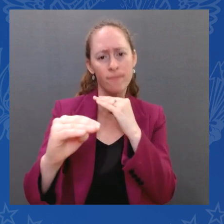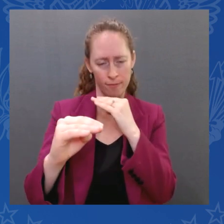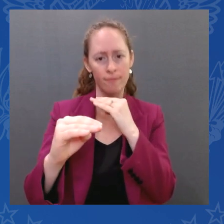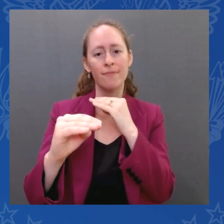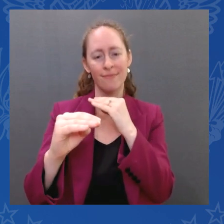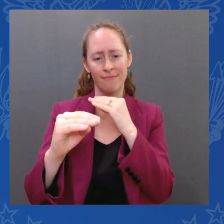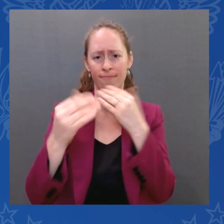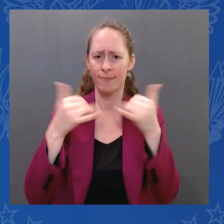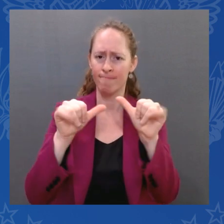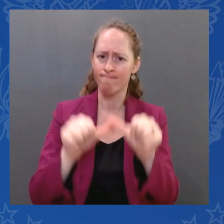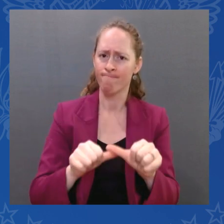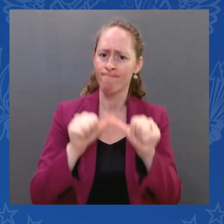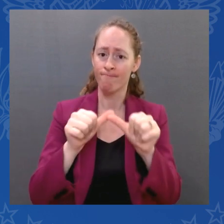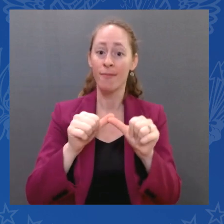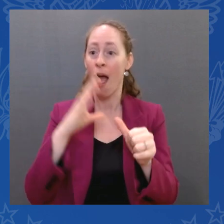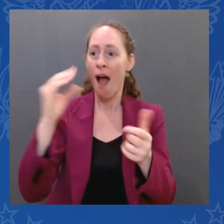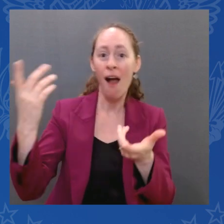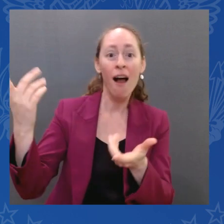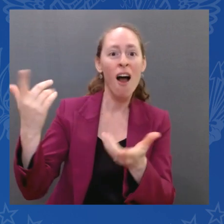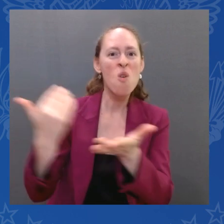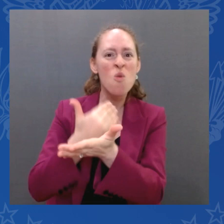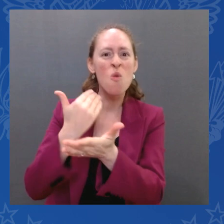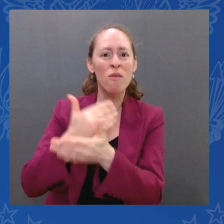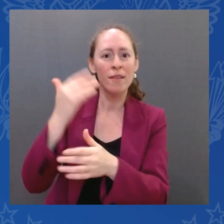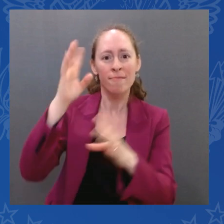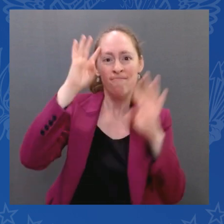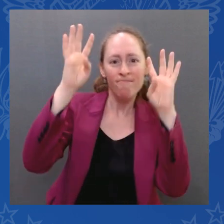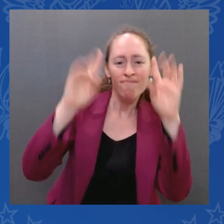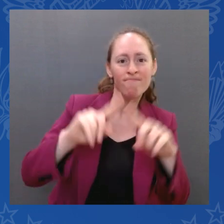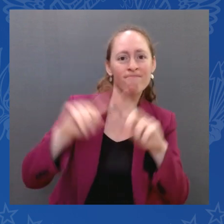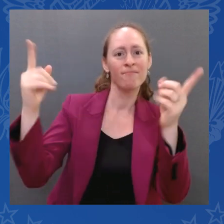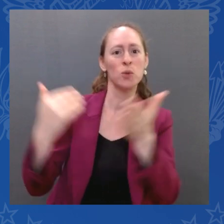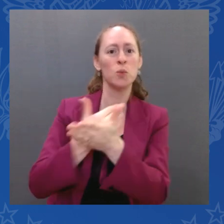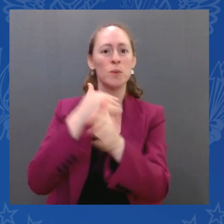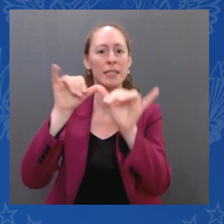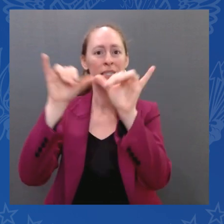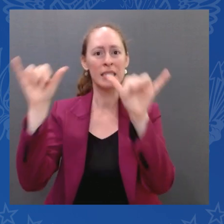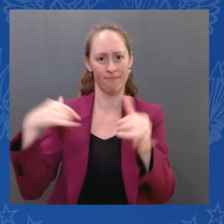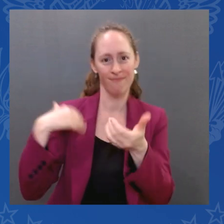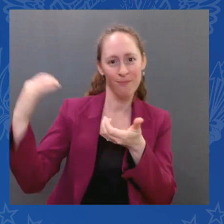From here, I'm going straight to a briefing on Israeli missiles and rocket defense capabilities,